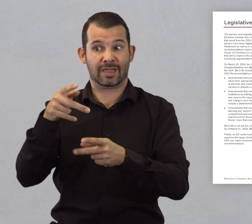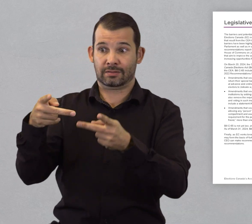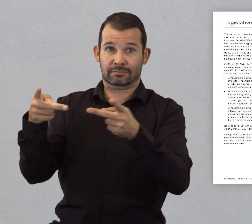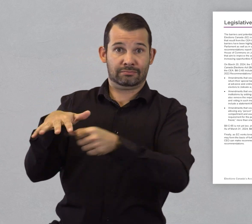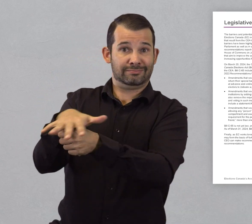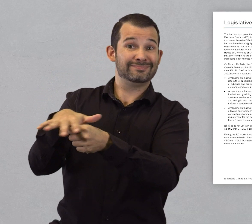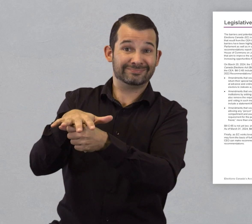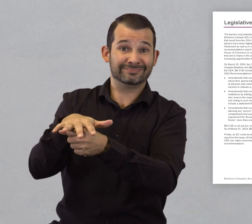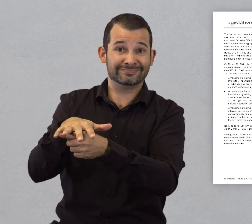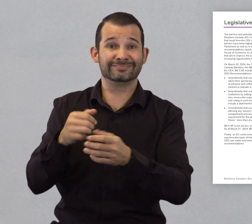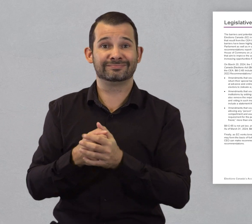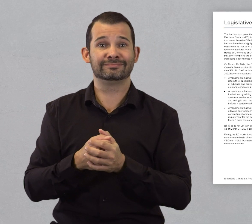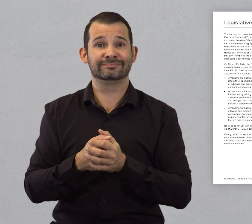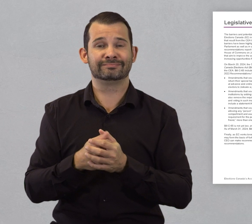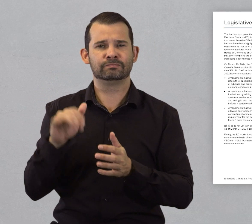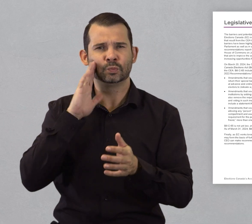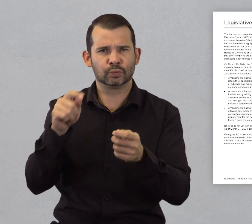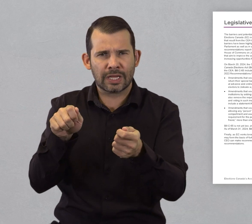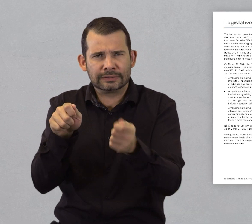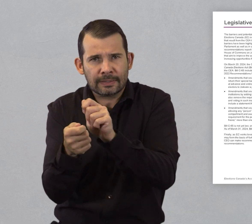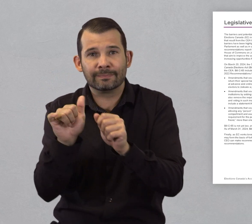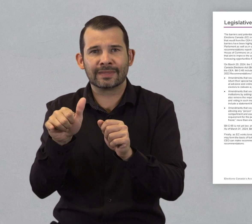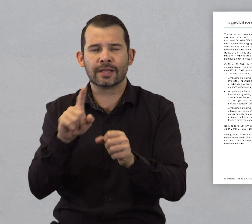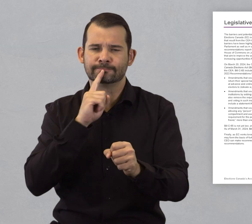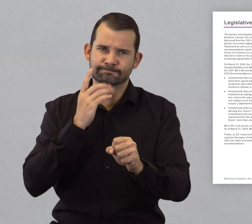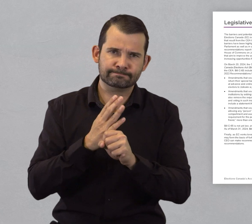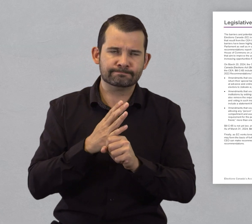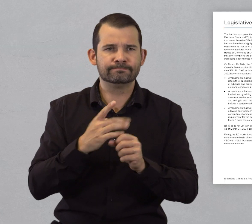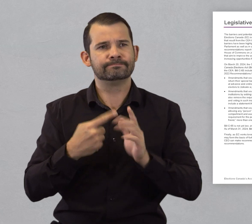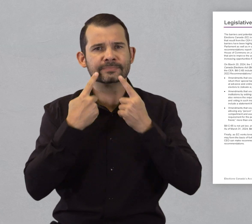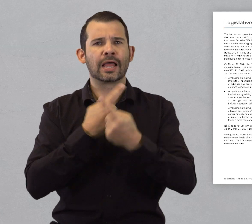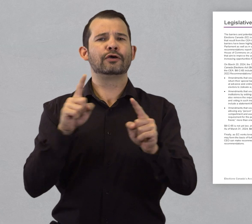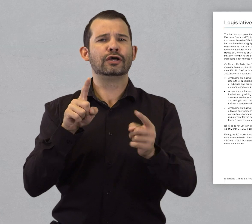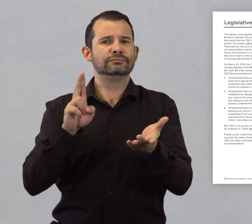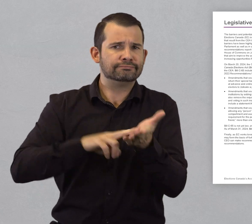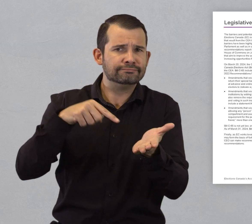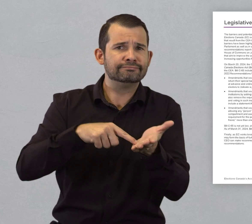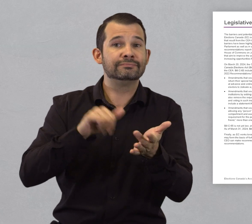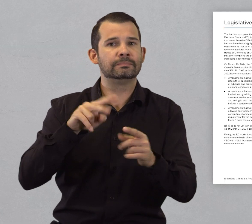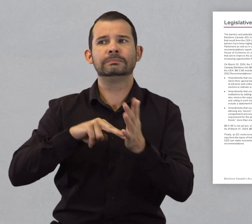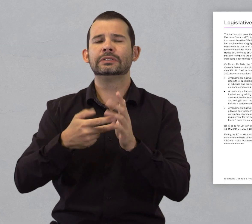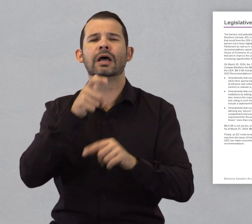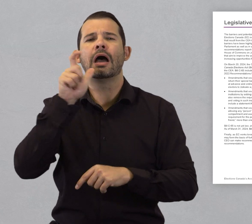in such institutions, and it would adapt the solemn declaration so that it does not need to